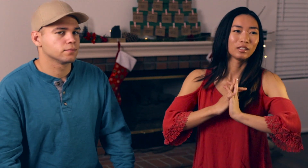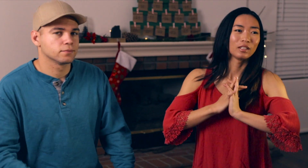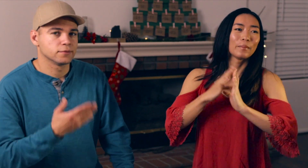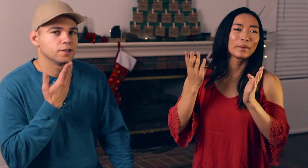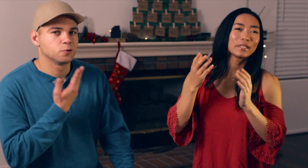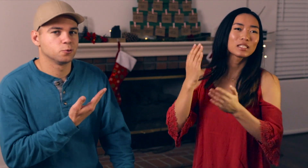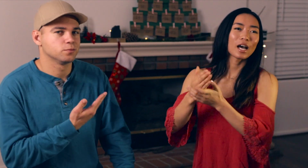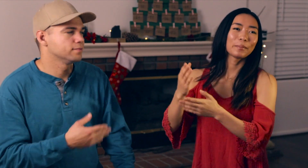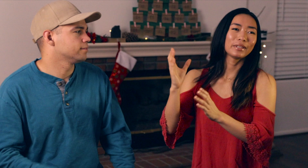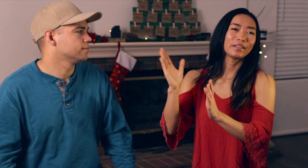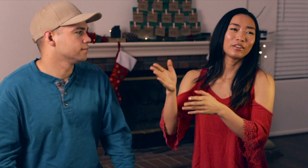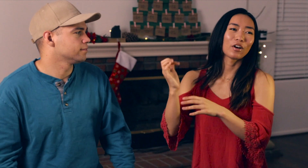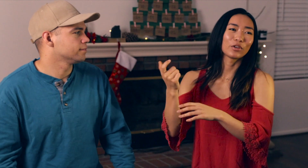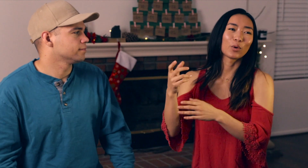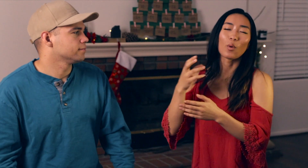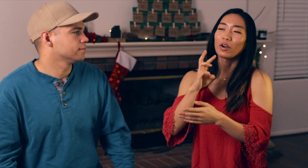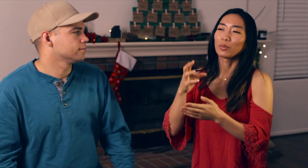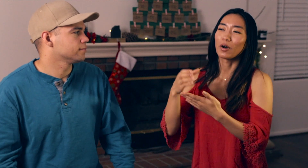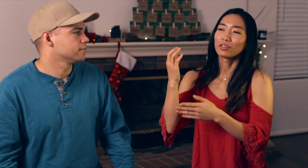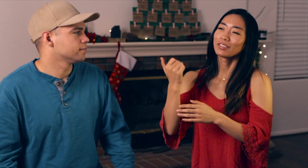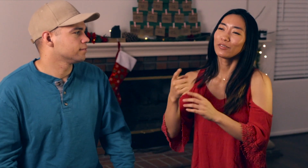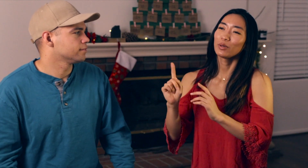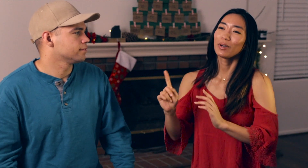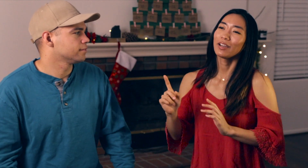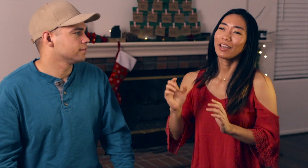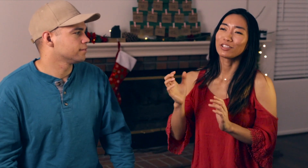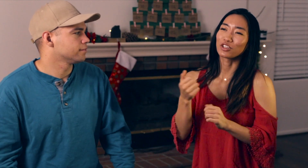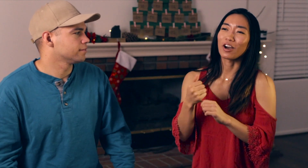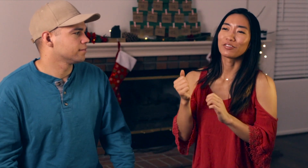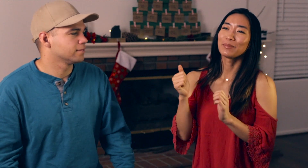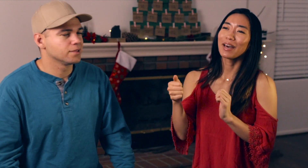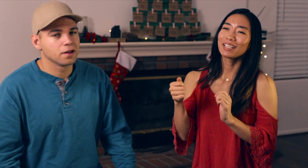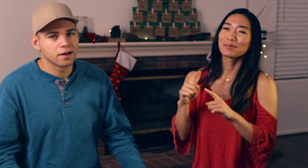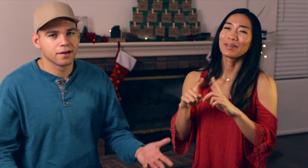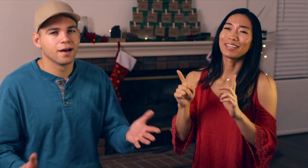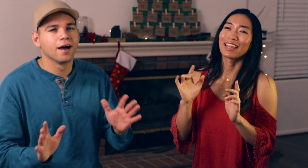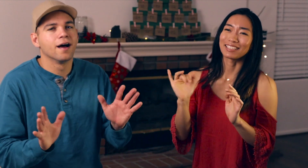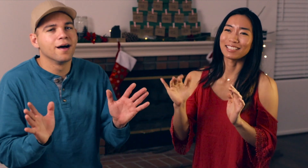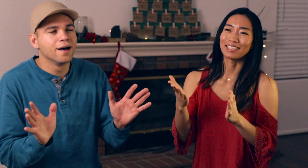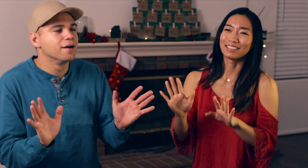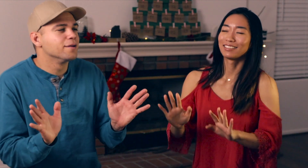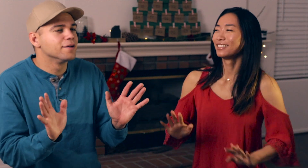... maybe stop leaving all your water bottles everywhere and your coffee much but that's it